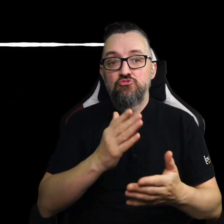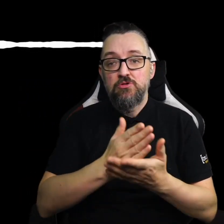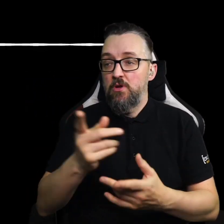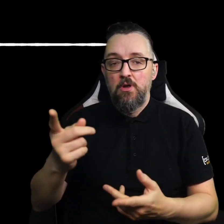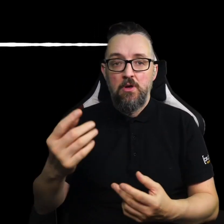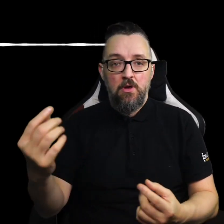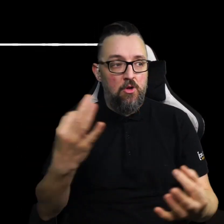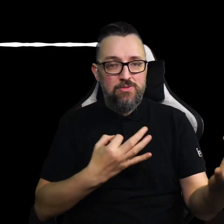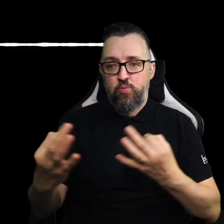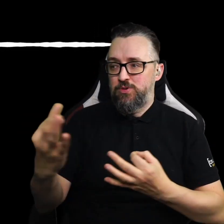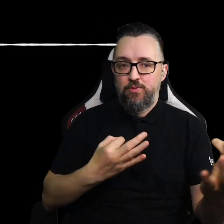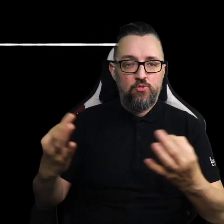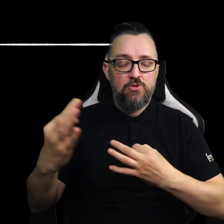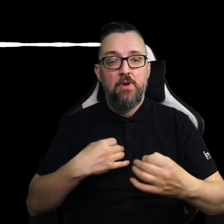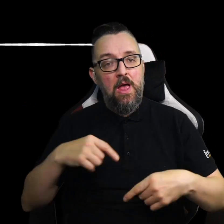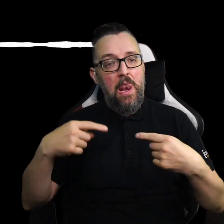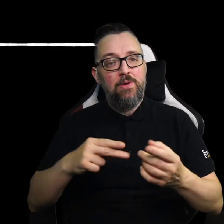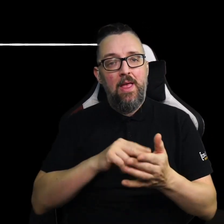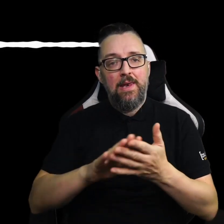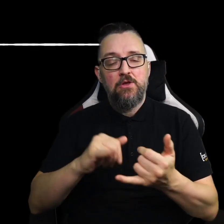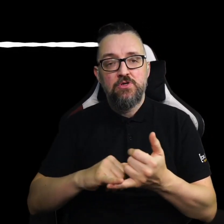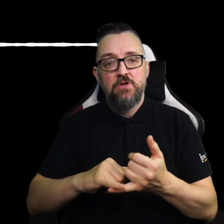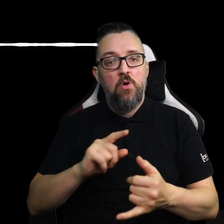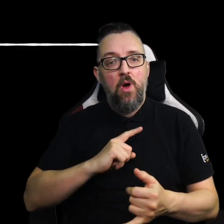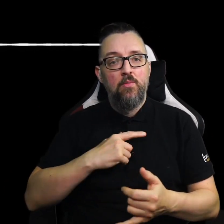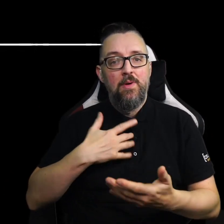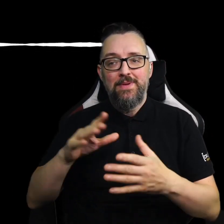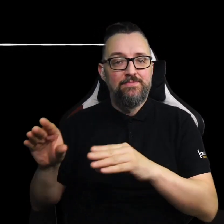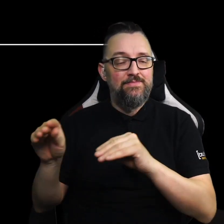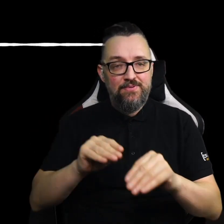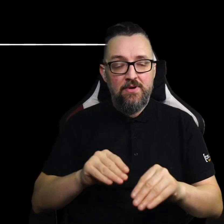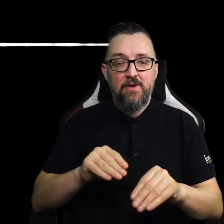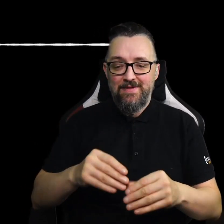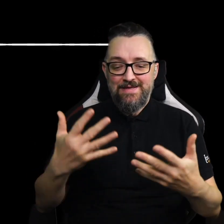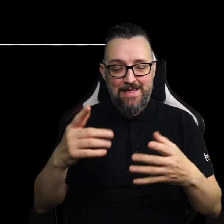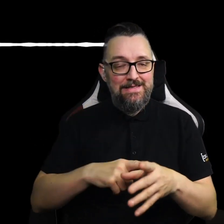my rights to NHS care, because I'd only been living here for nearly decade and paying an